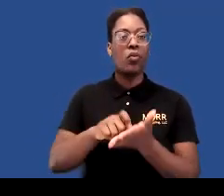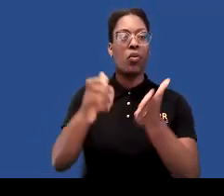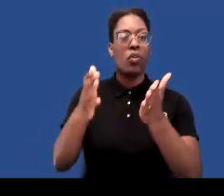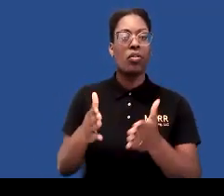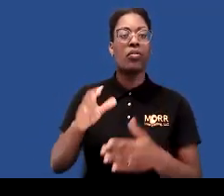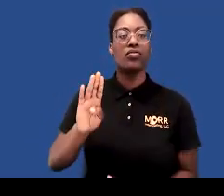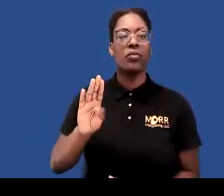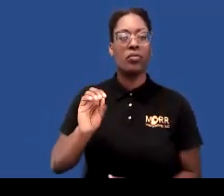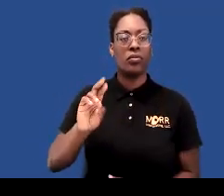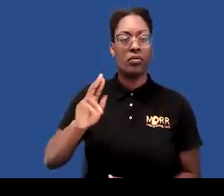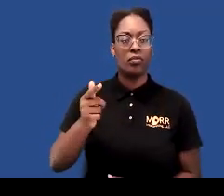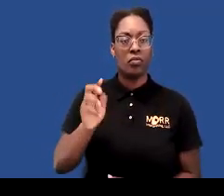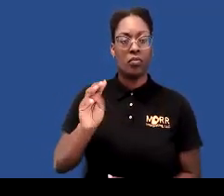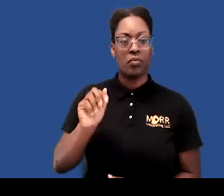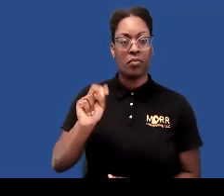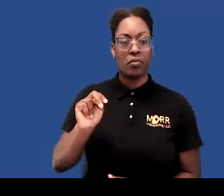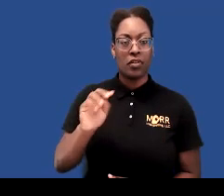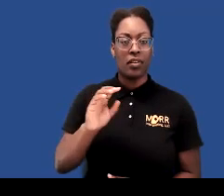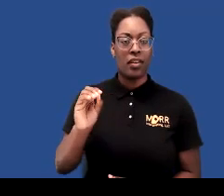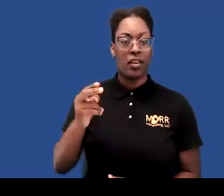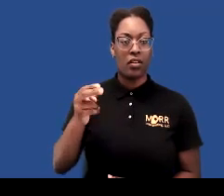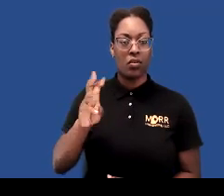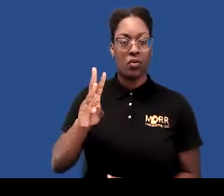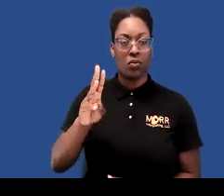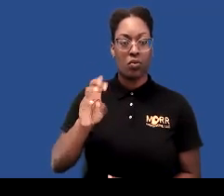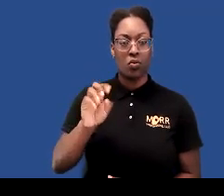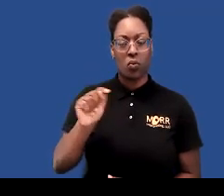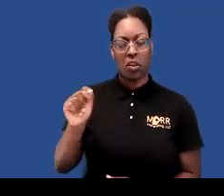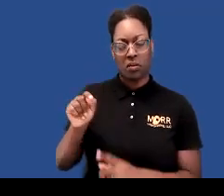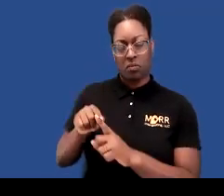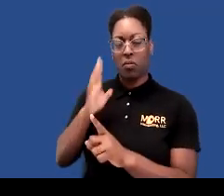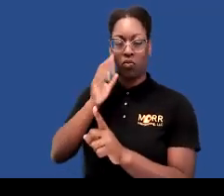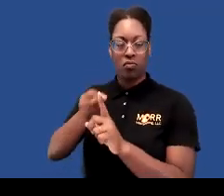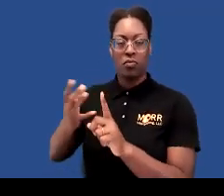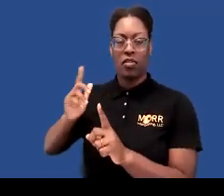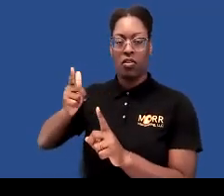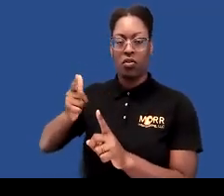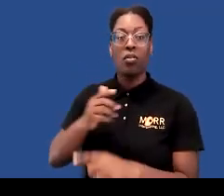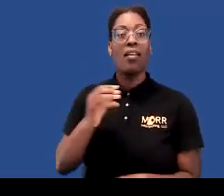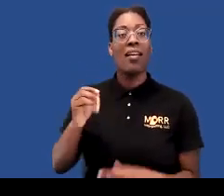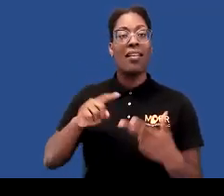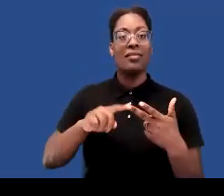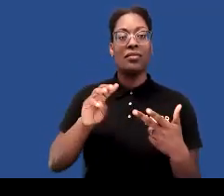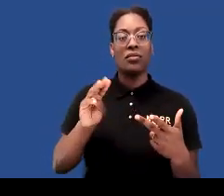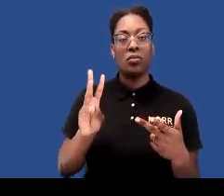Hewett, who I discuss more in depth later, and Warnock have all worked to refine approaches to writing instruction in synchronous and asynchronous classroom